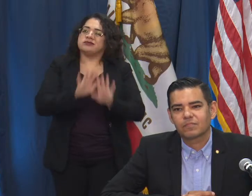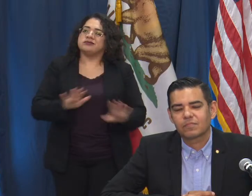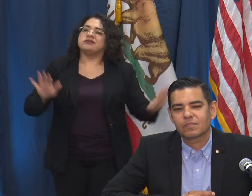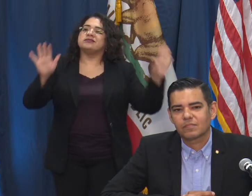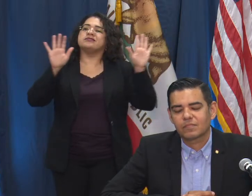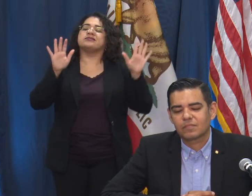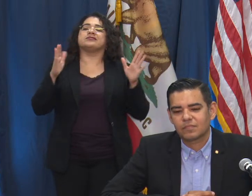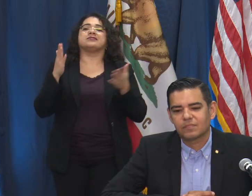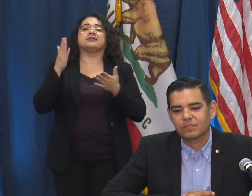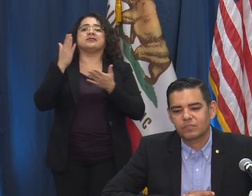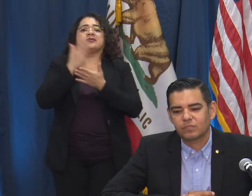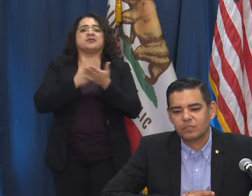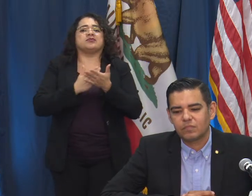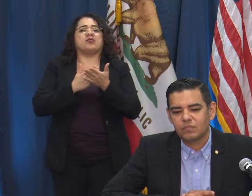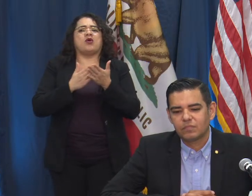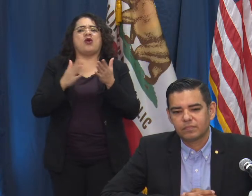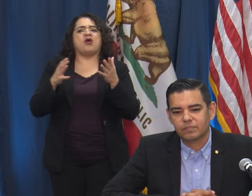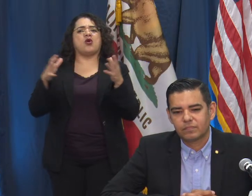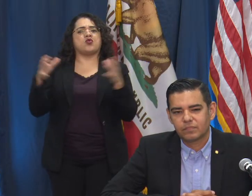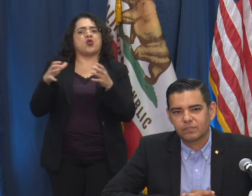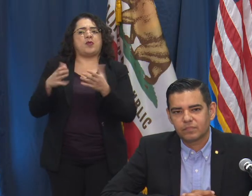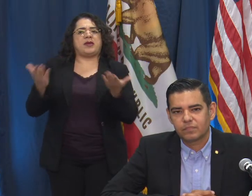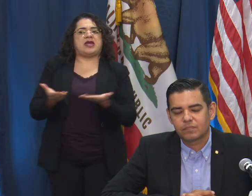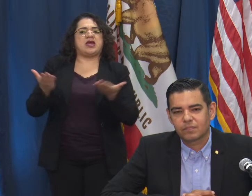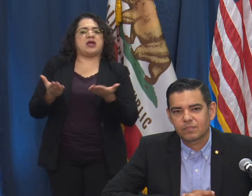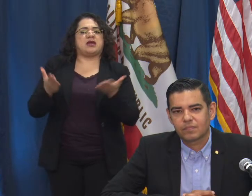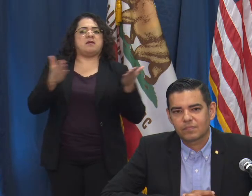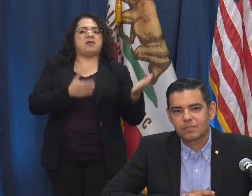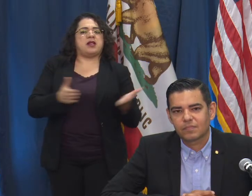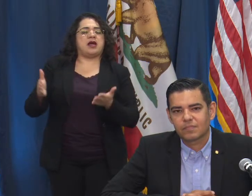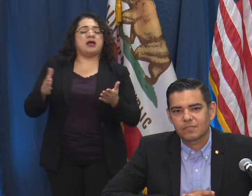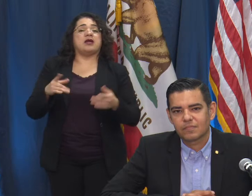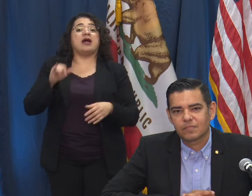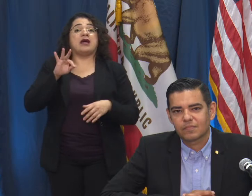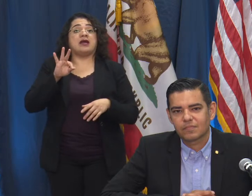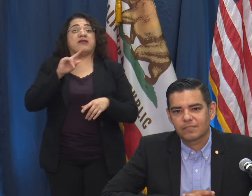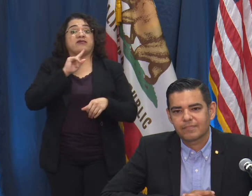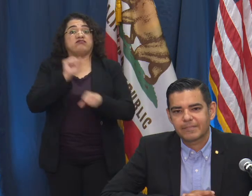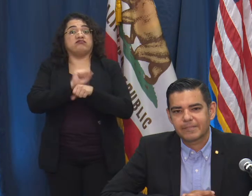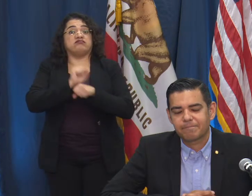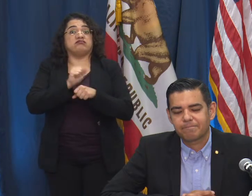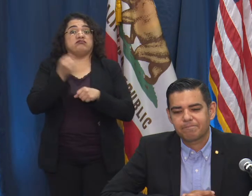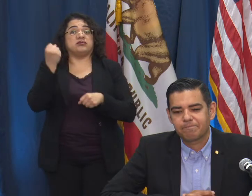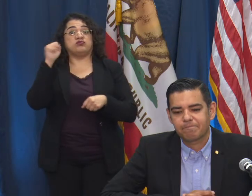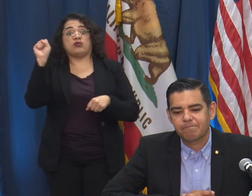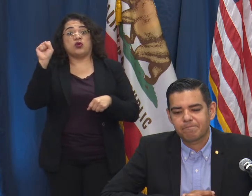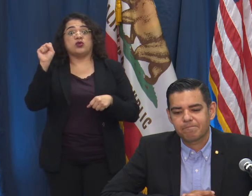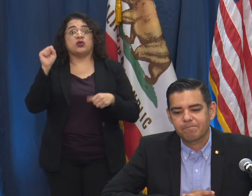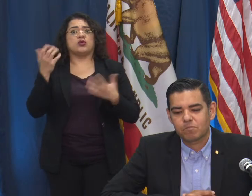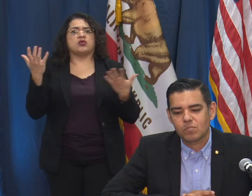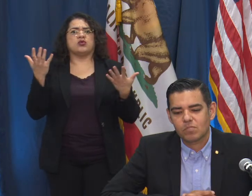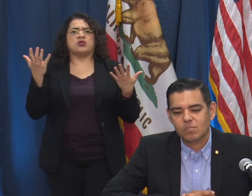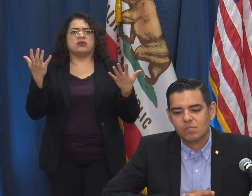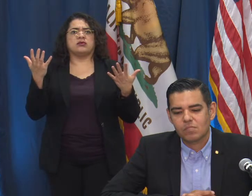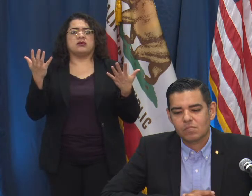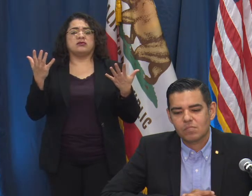small group organizing one here, my question is - if that happens how would the city respond to that, would there be a type of enforcement, would it